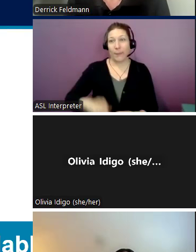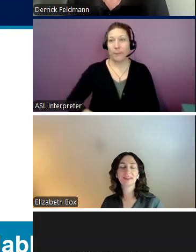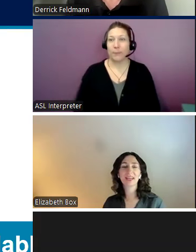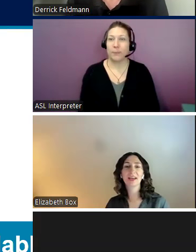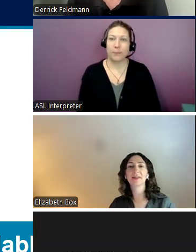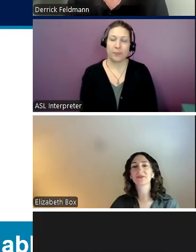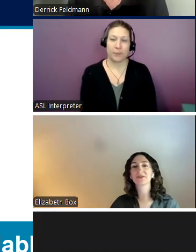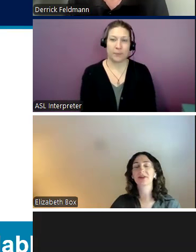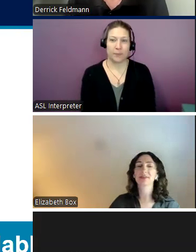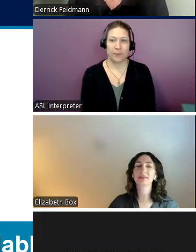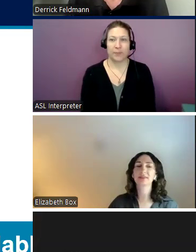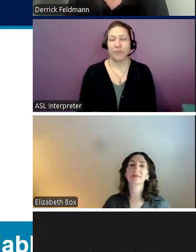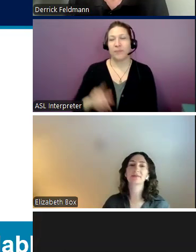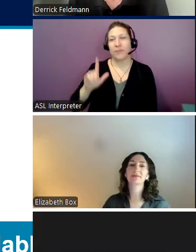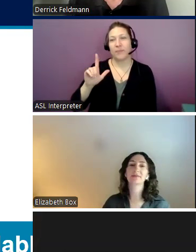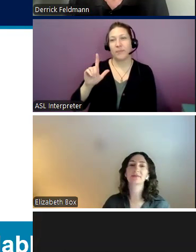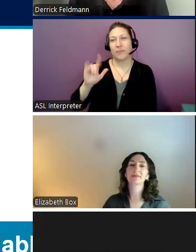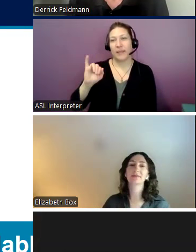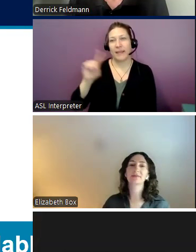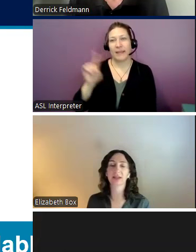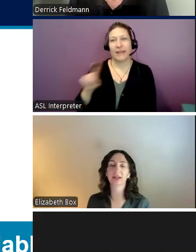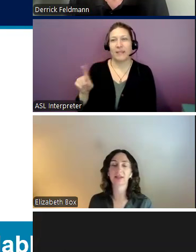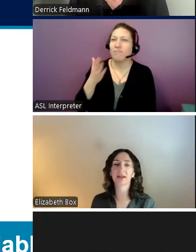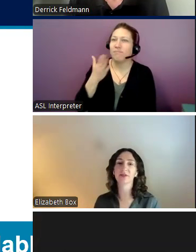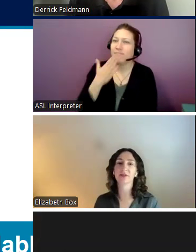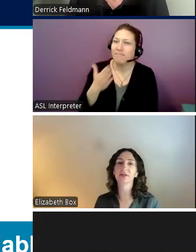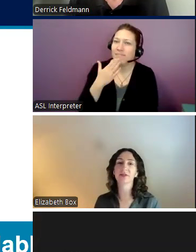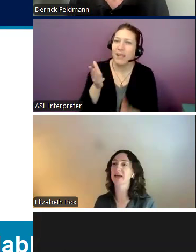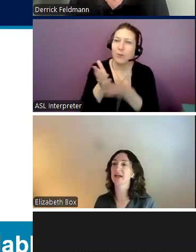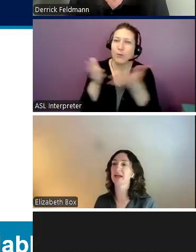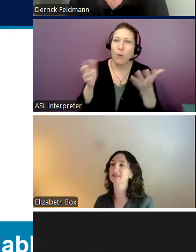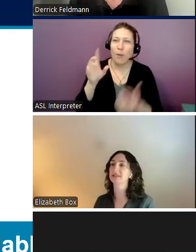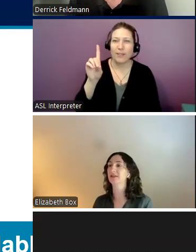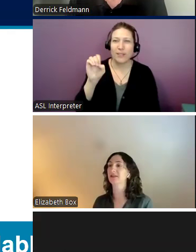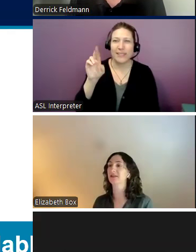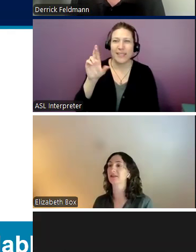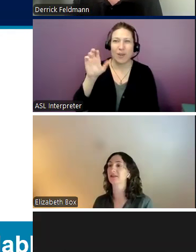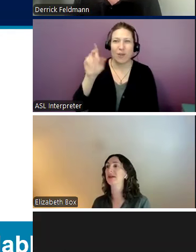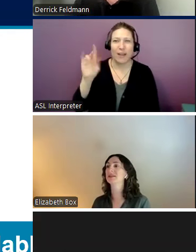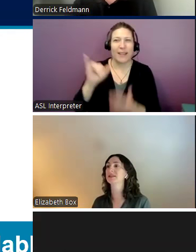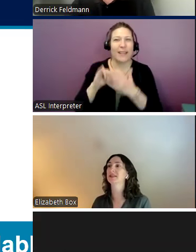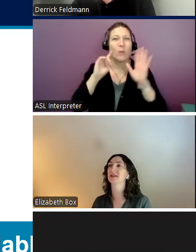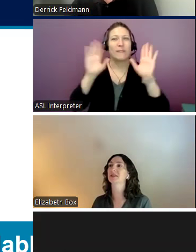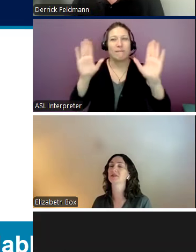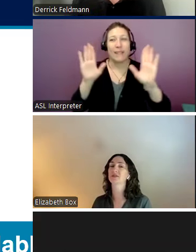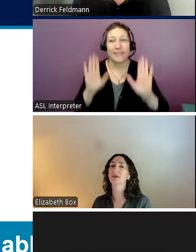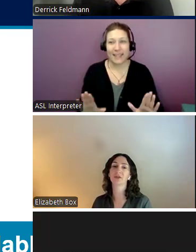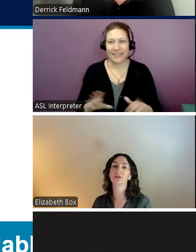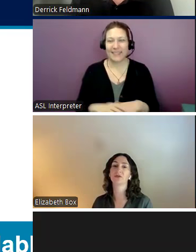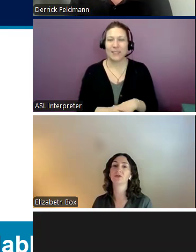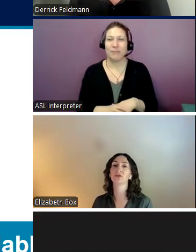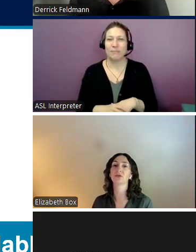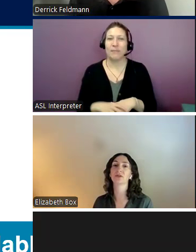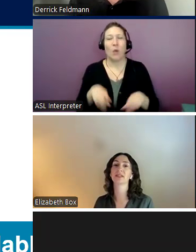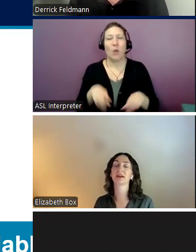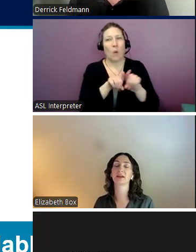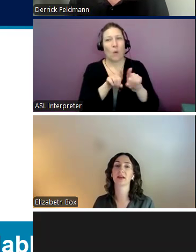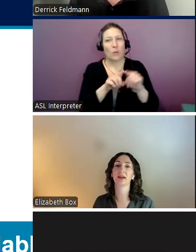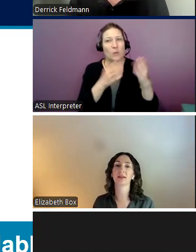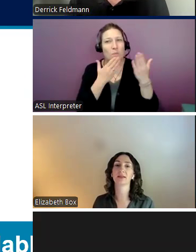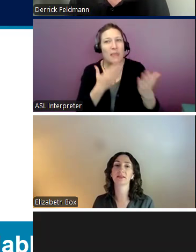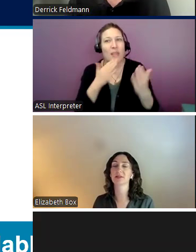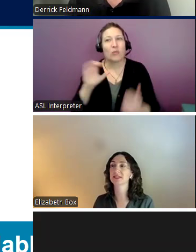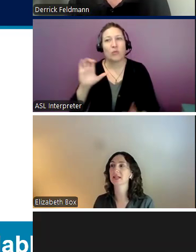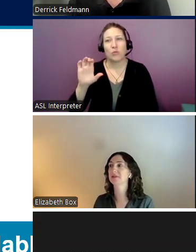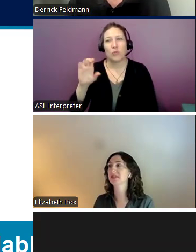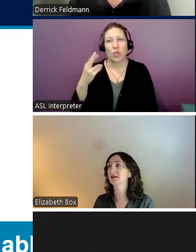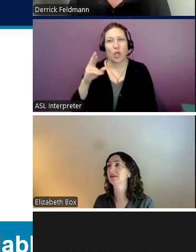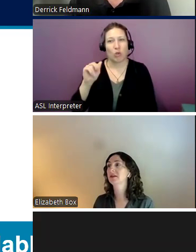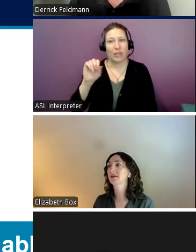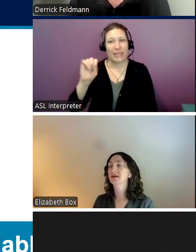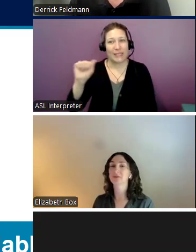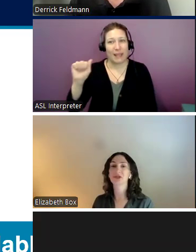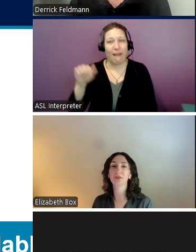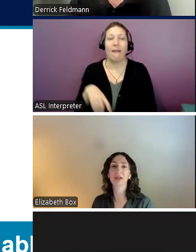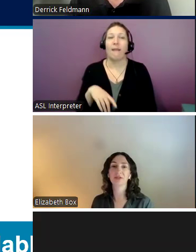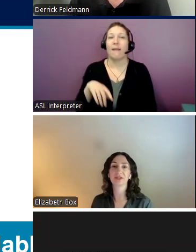Yeah, that's great. Thank you so much, Derrick. That was fantastic. And a tremendous thanks also to Charissa and the team at SAMHSA.